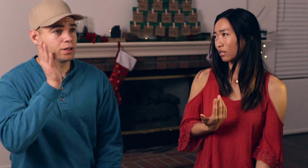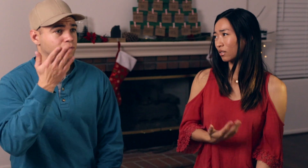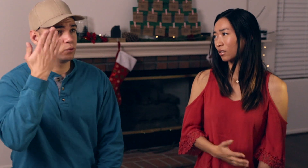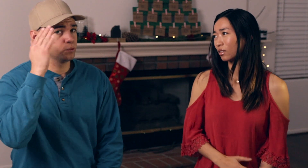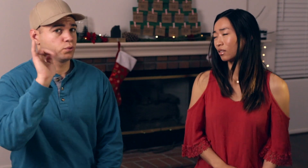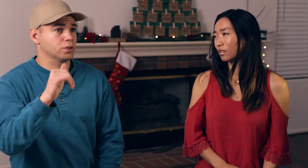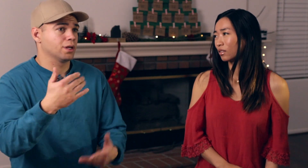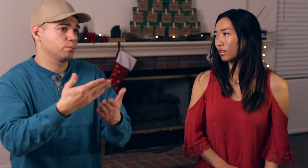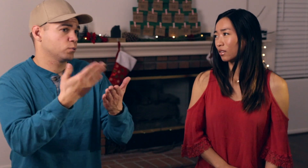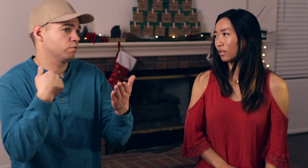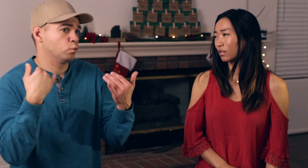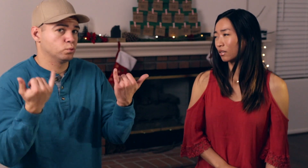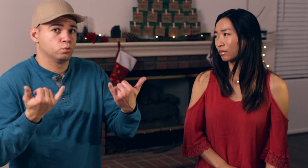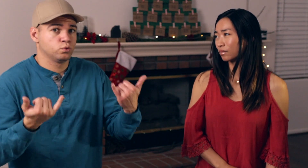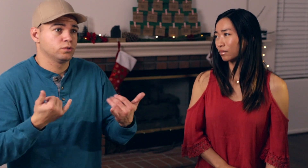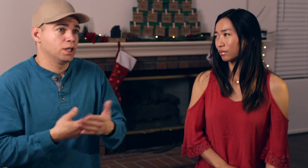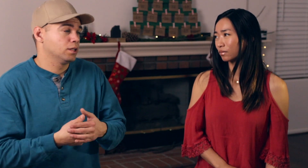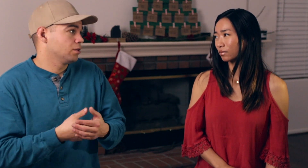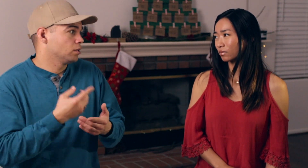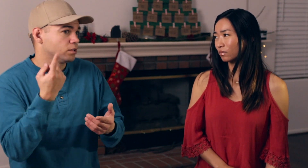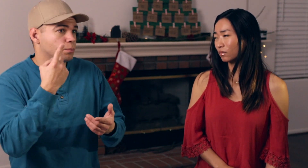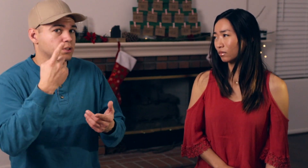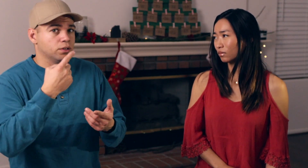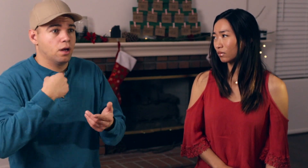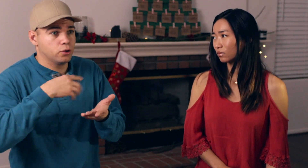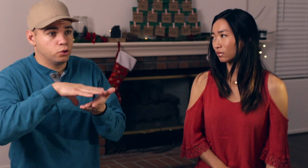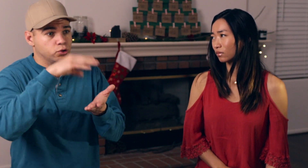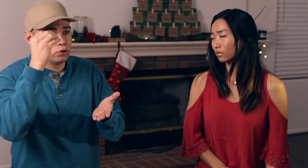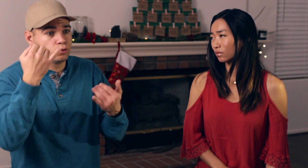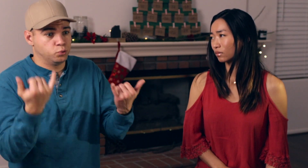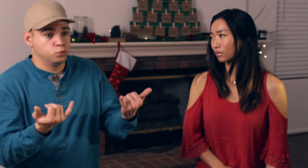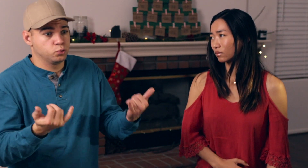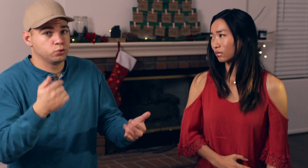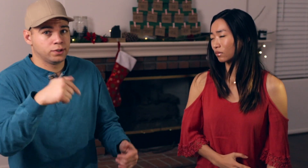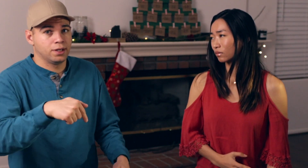R: i never knew that before today that's something i learned today